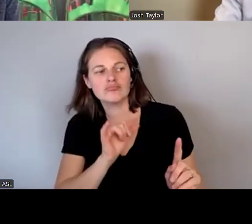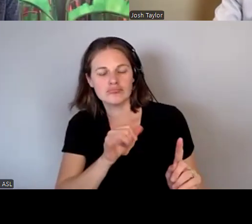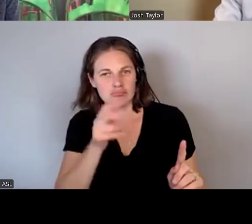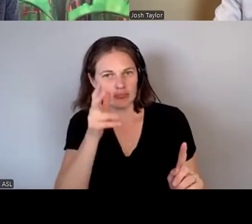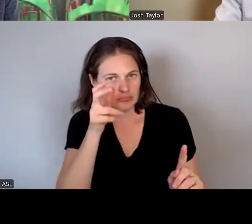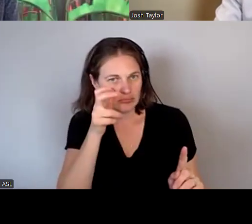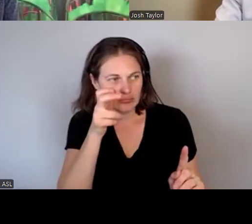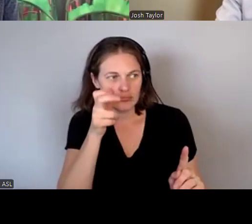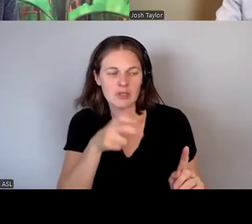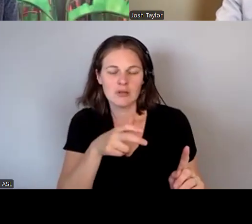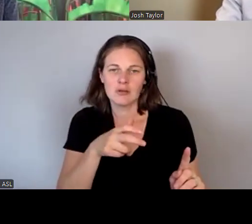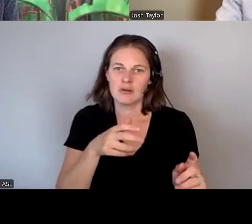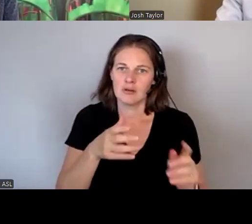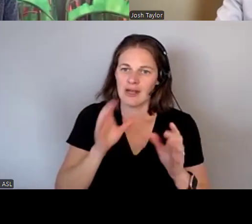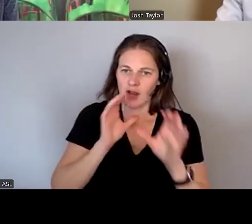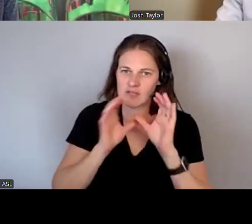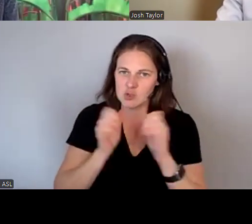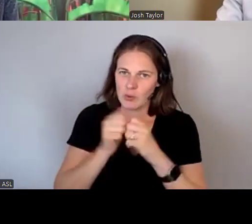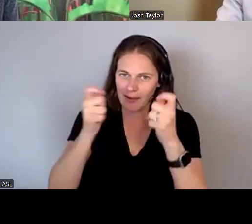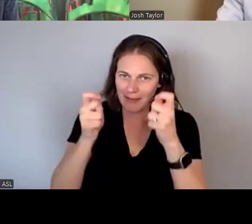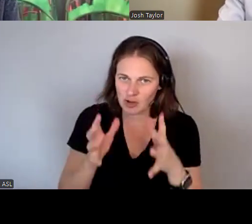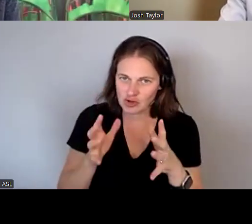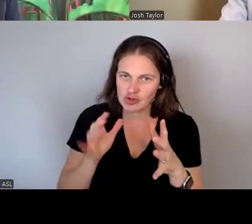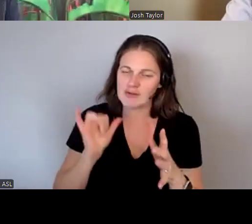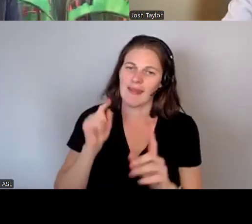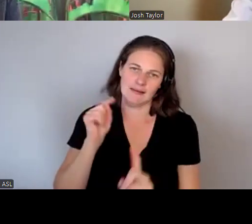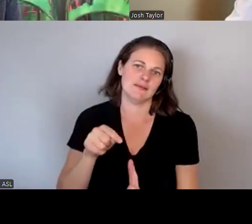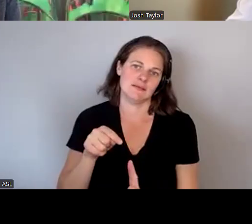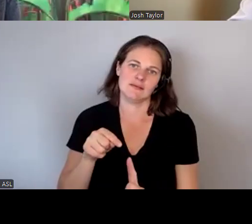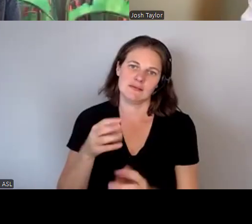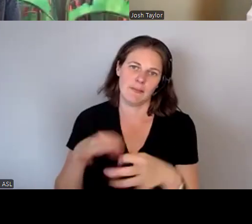I think that is where it's at. And when an individual, you know,